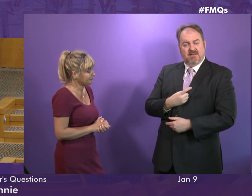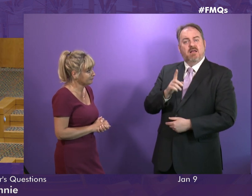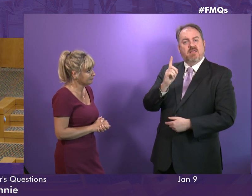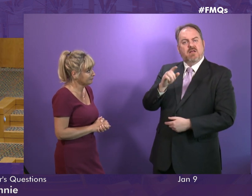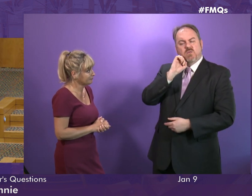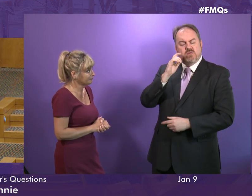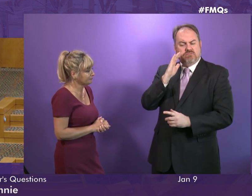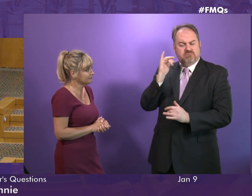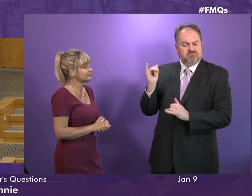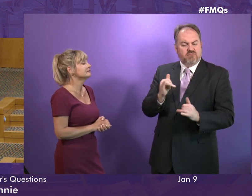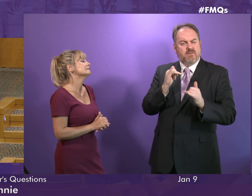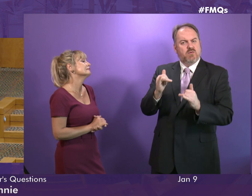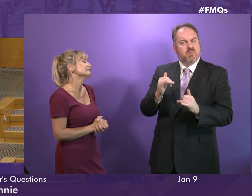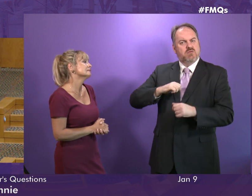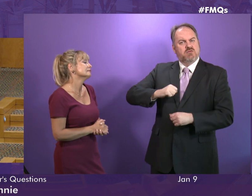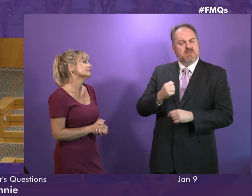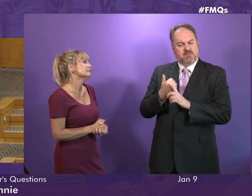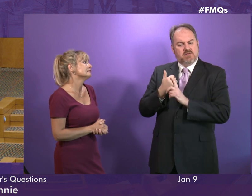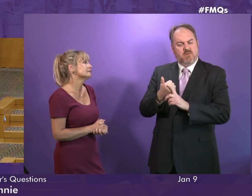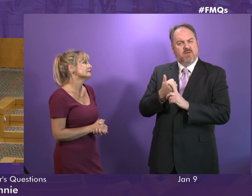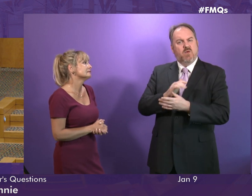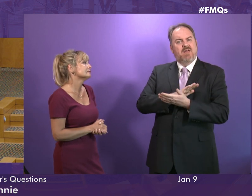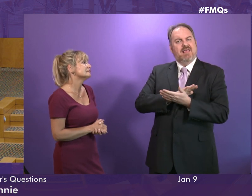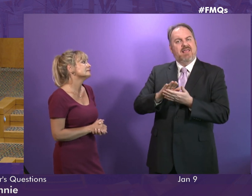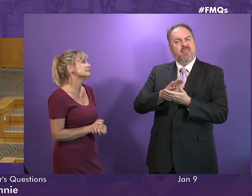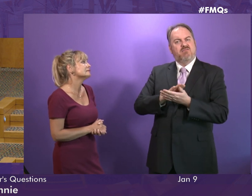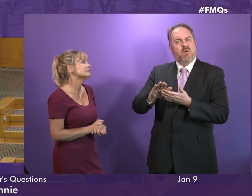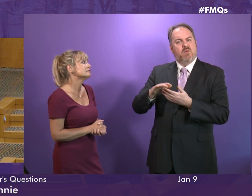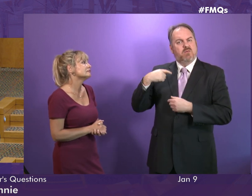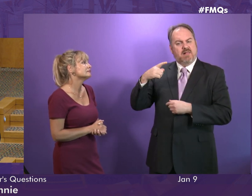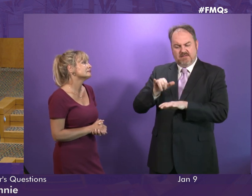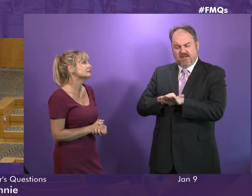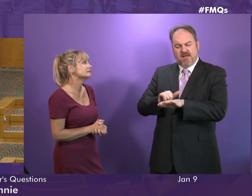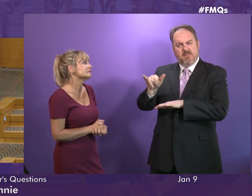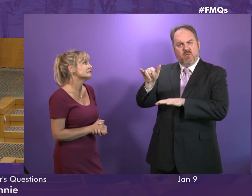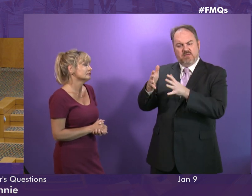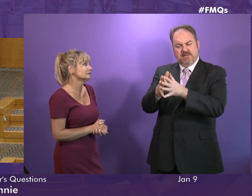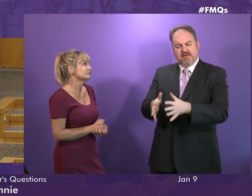Government’s support for Heathrow’s expansion following the recommendations of the United